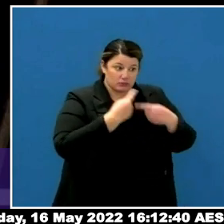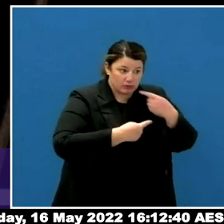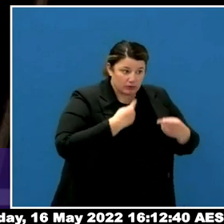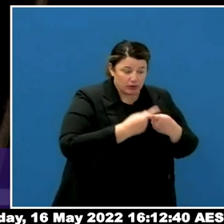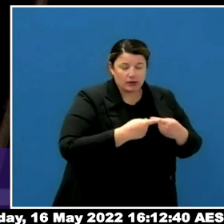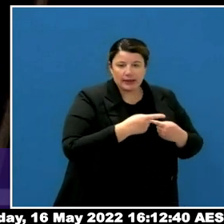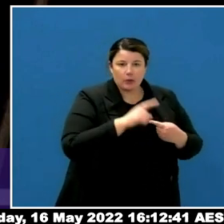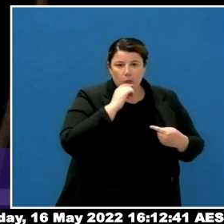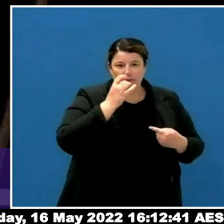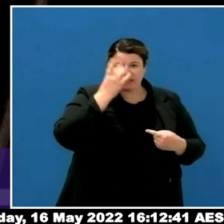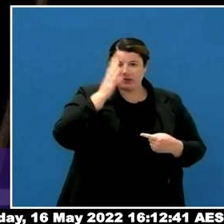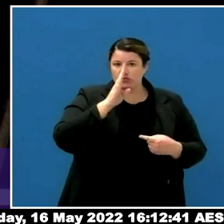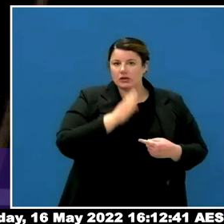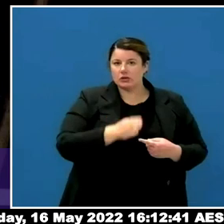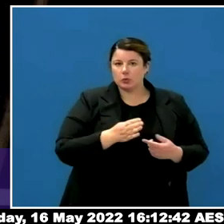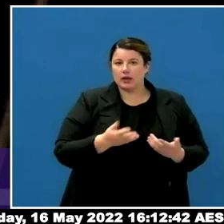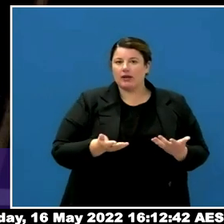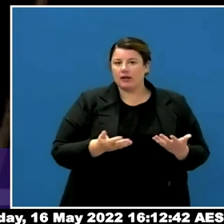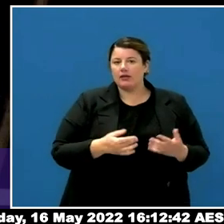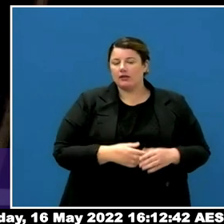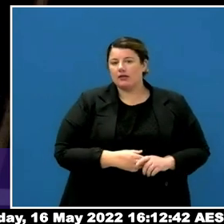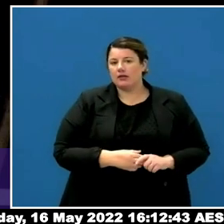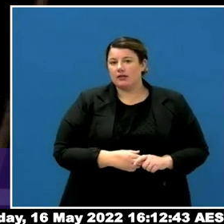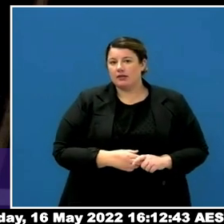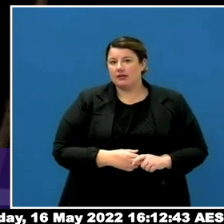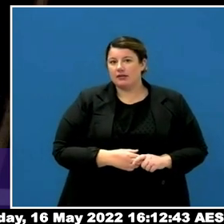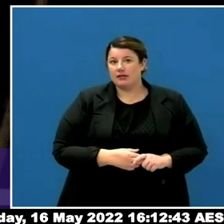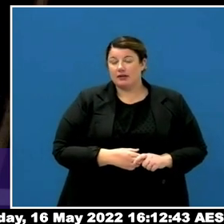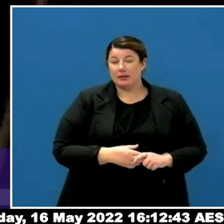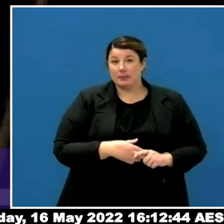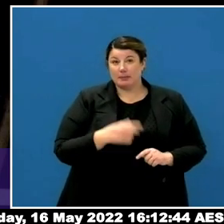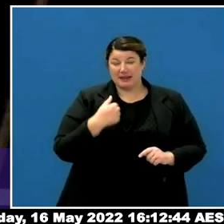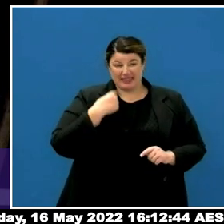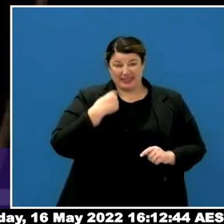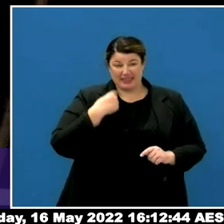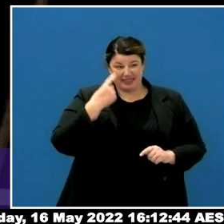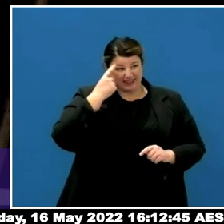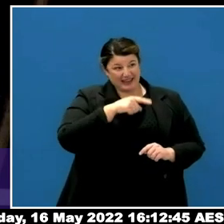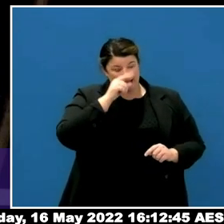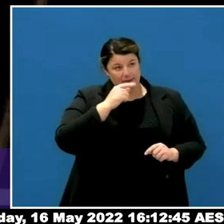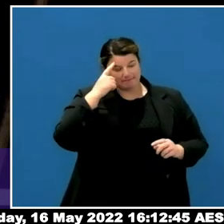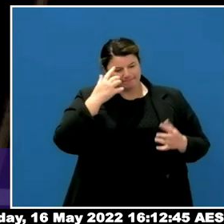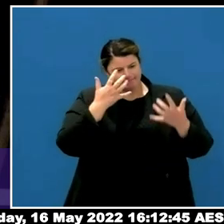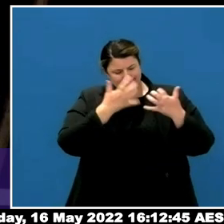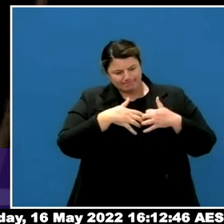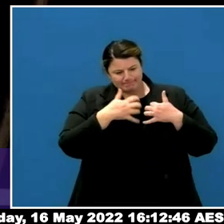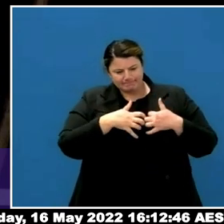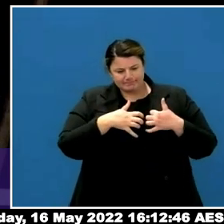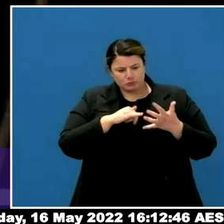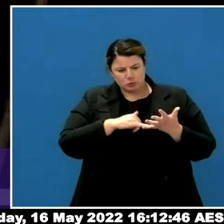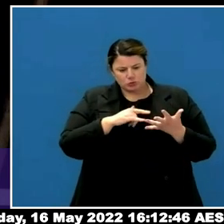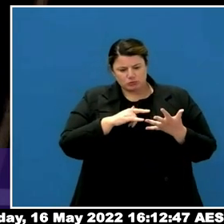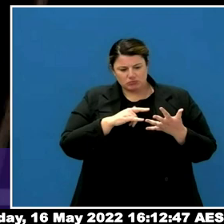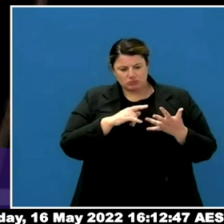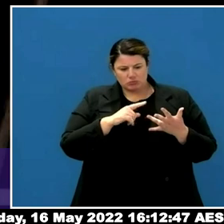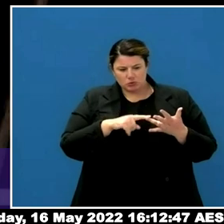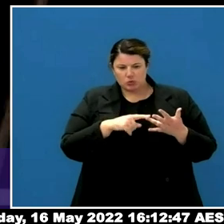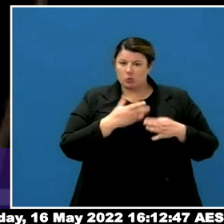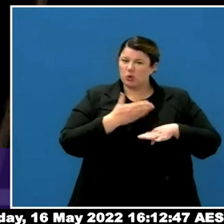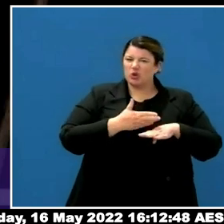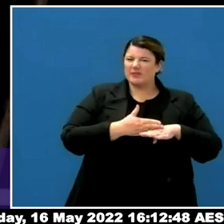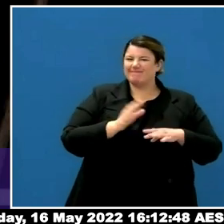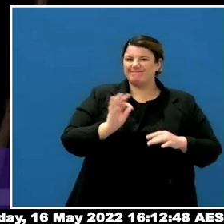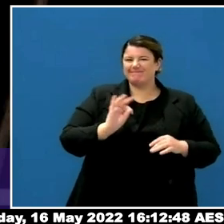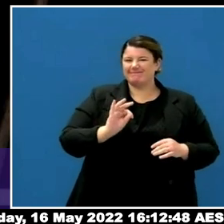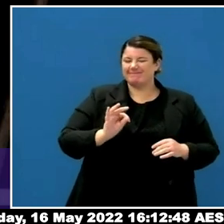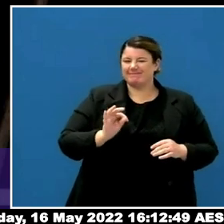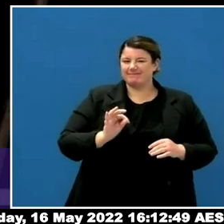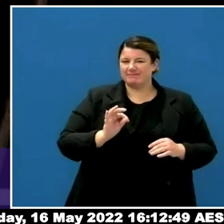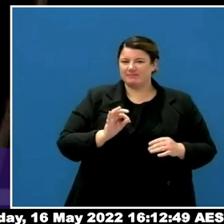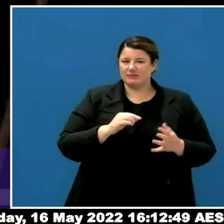And I just don't think he had the mental capacity to hold down any sort of work.